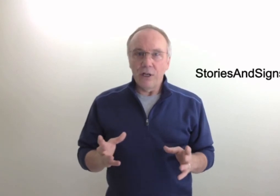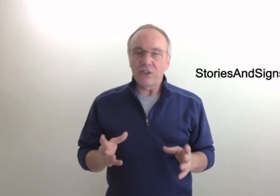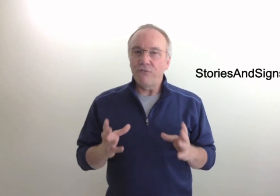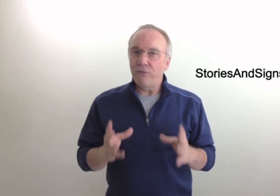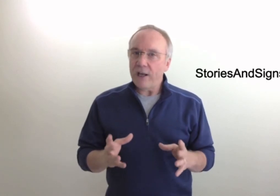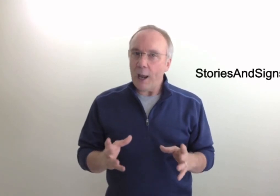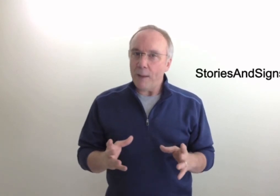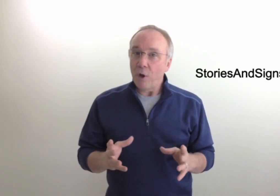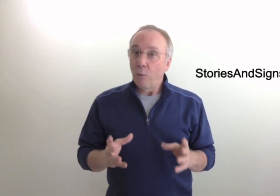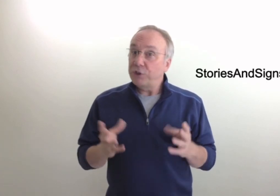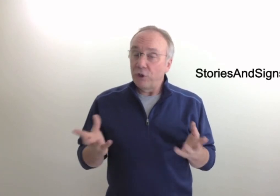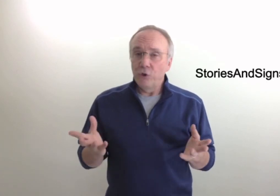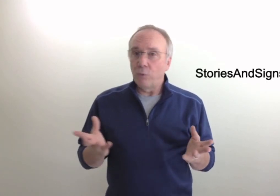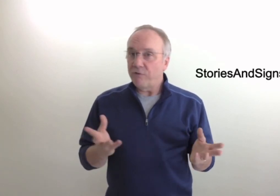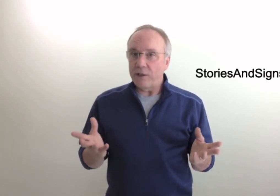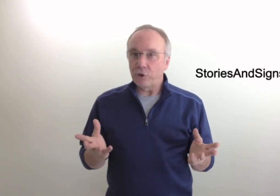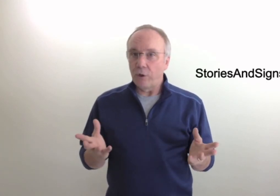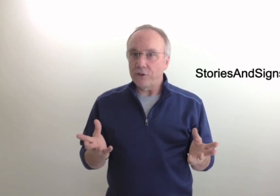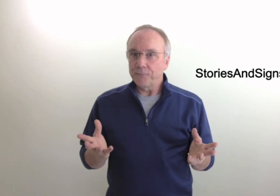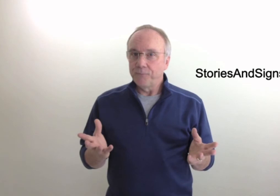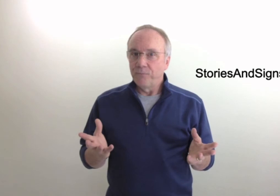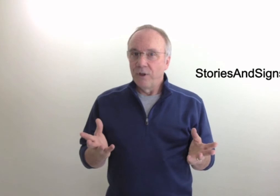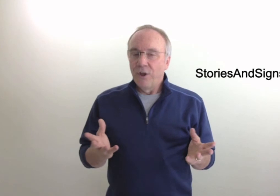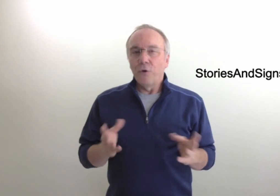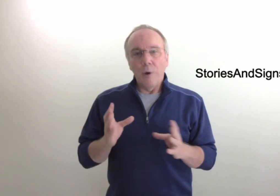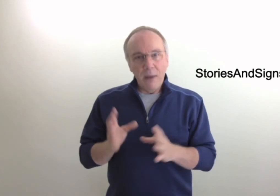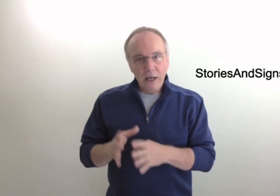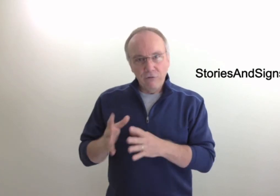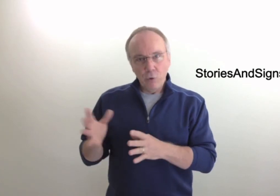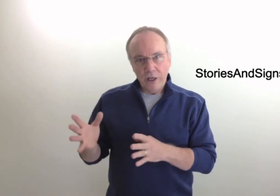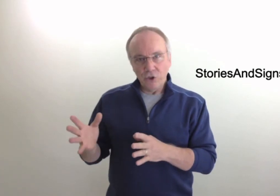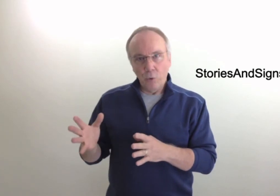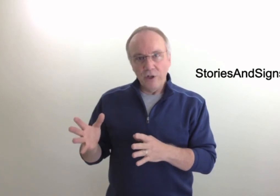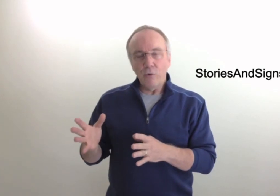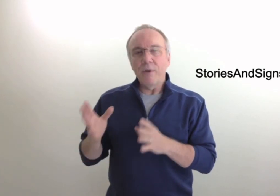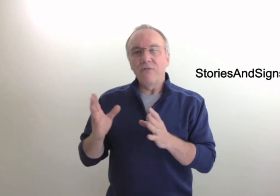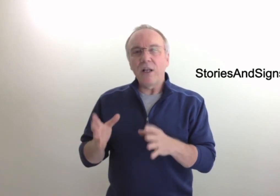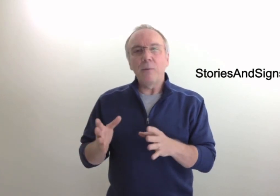as a free app, which includes one of my stories. The remaining 20 stories will be available